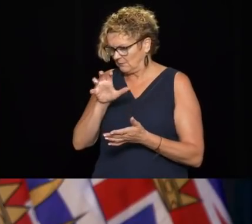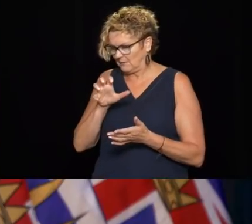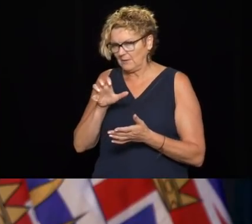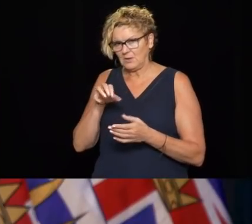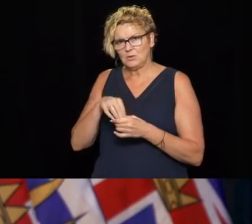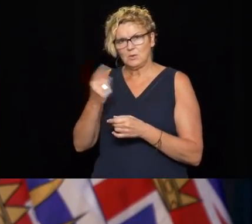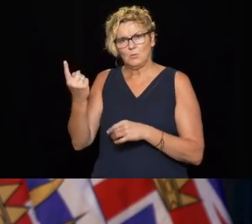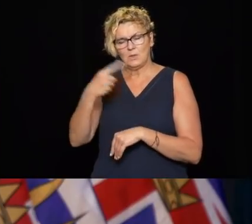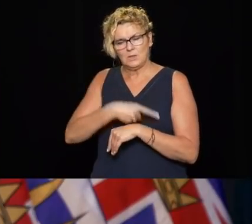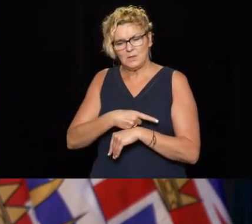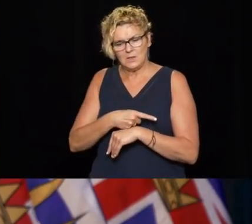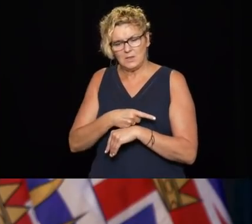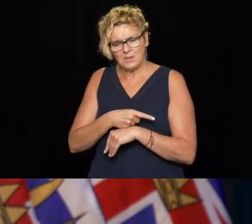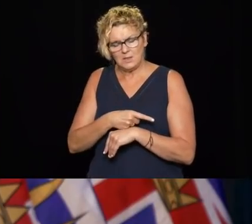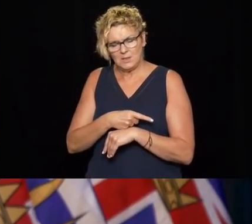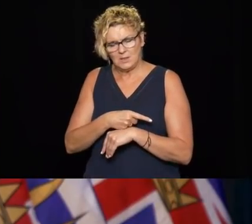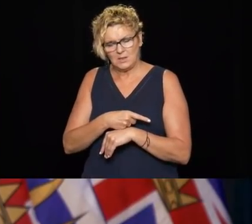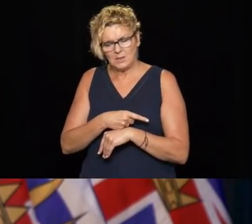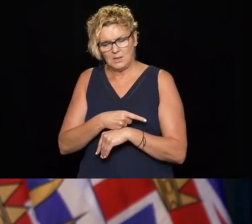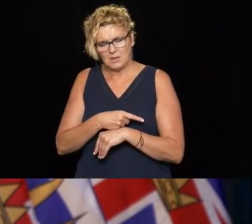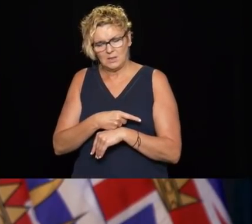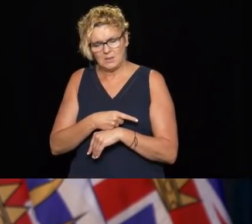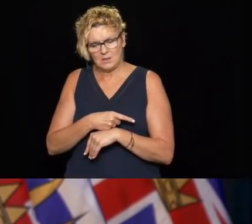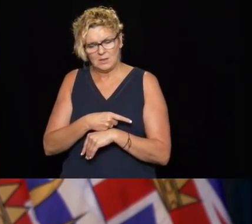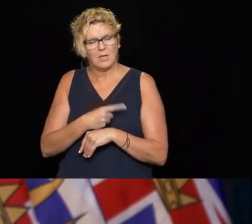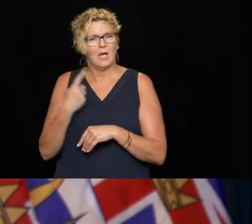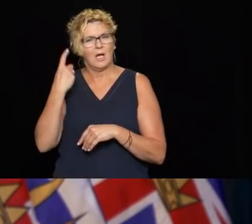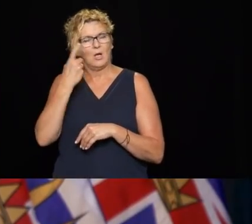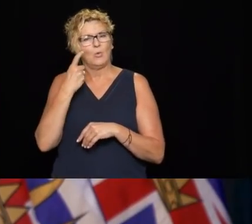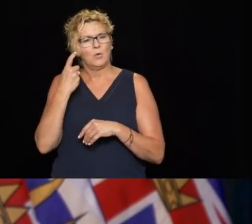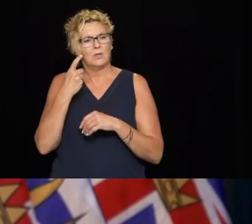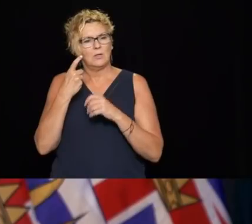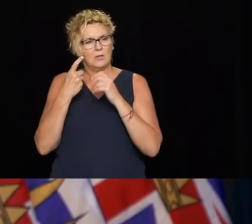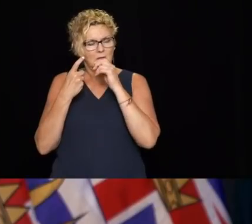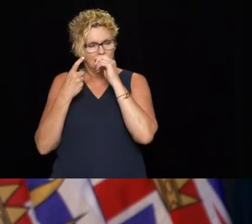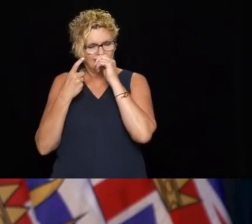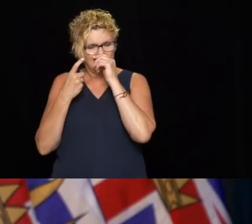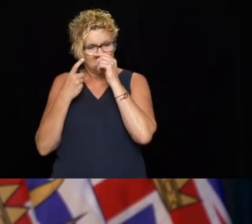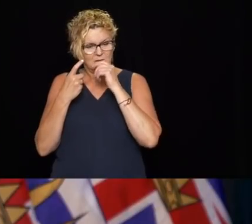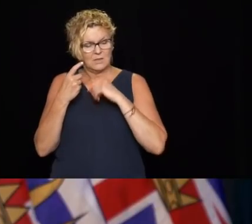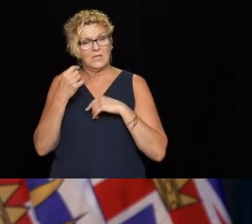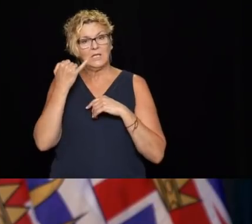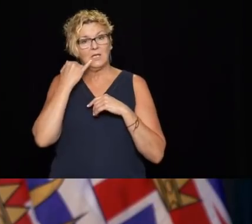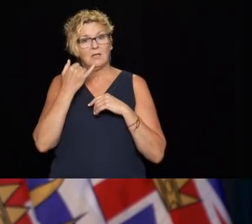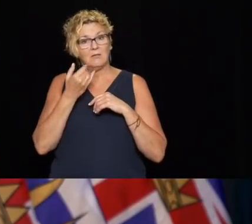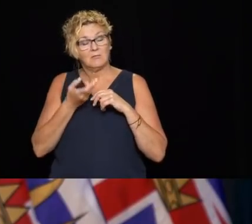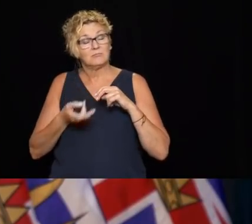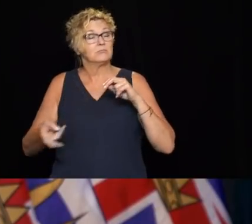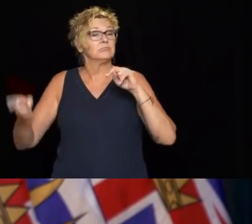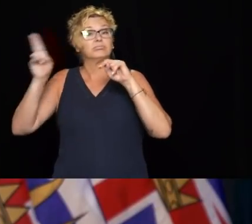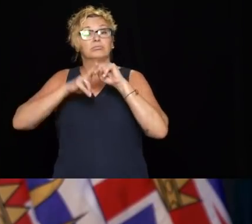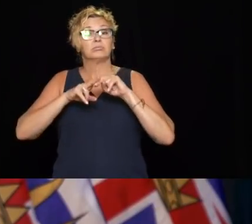Does that in comparison, first of all, does that invite obviously more positive tests